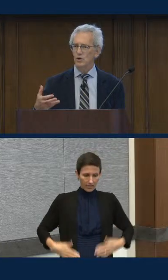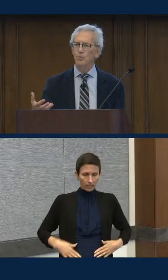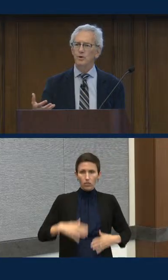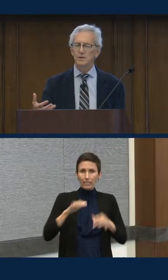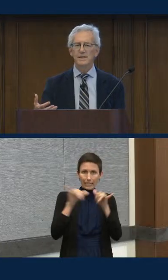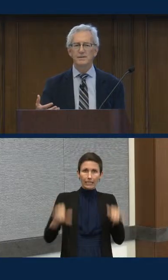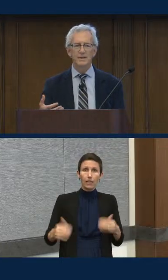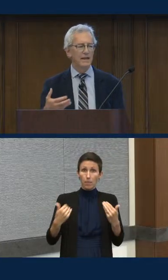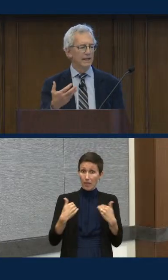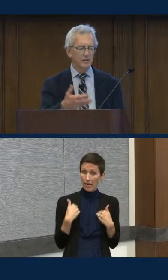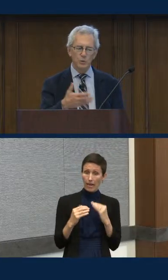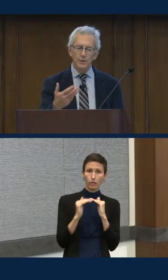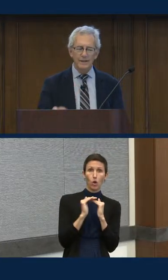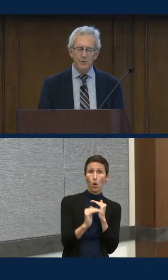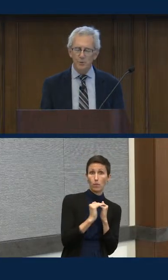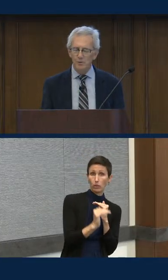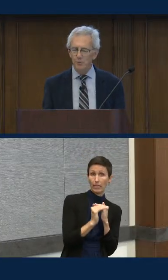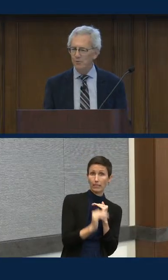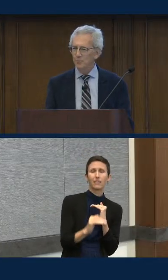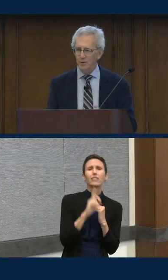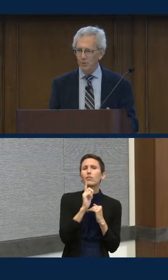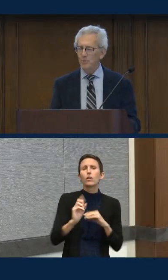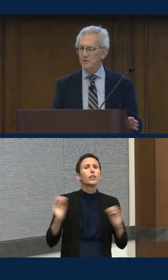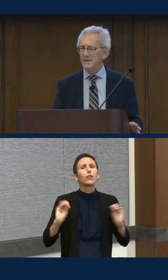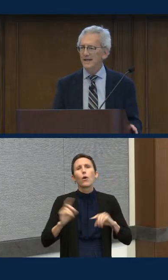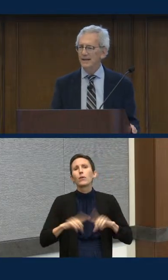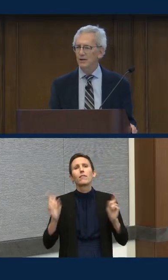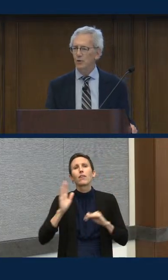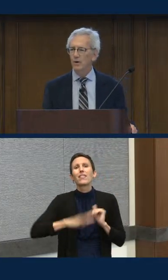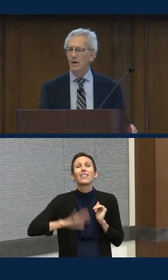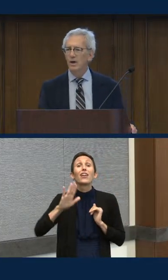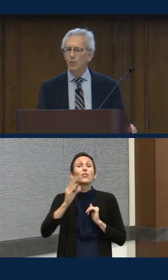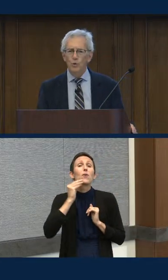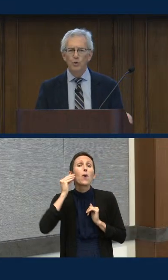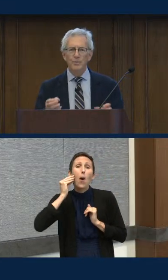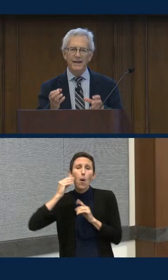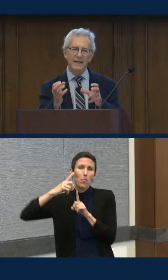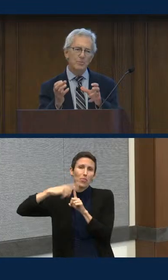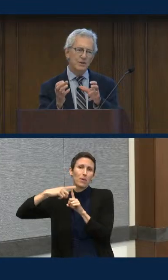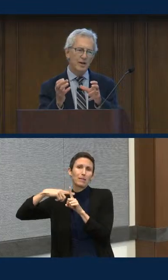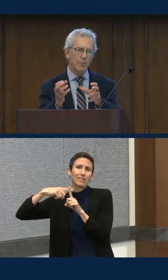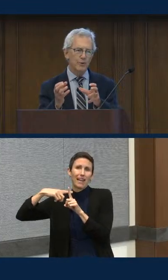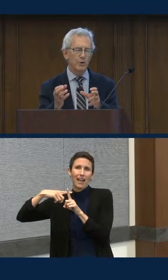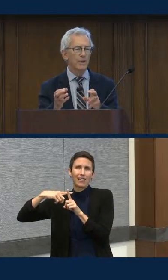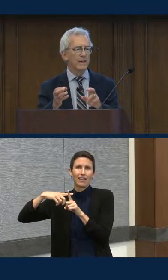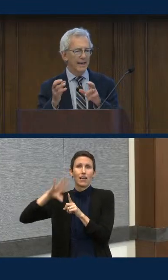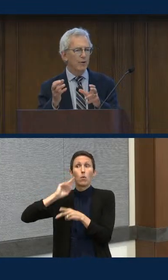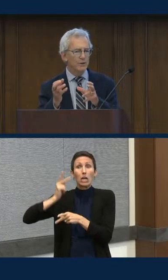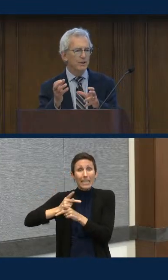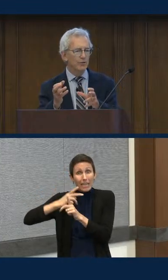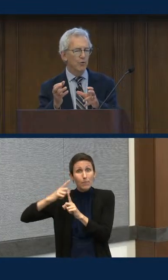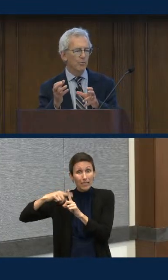homeostasis is really no different from the thermostat in your room that keeps